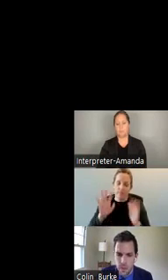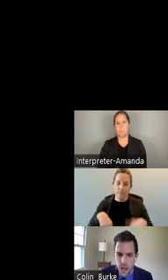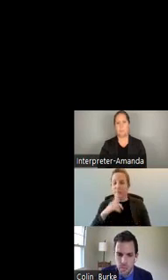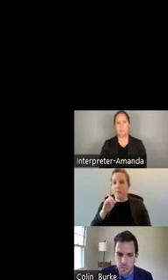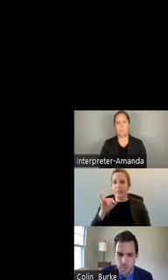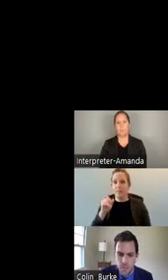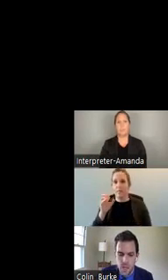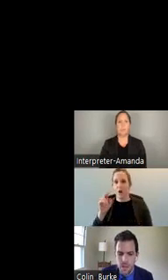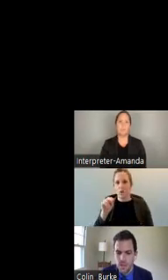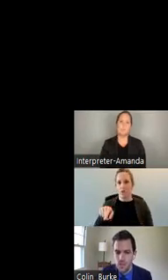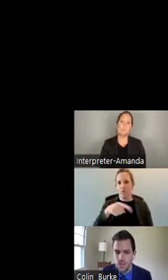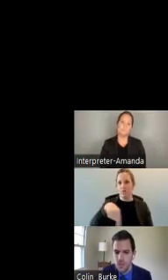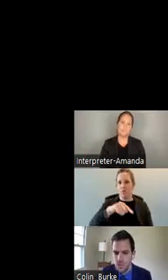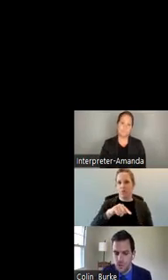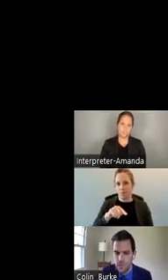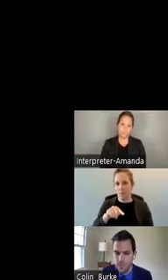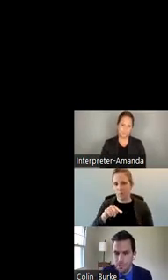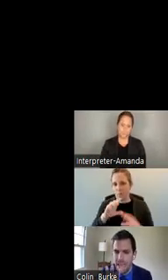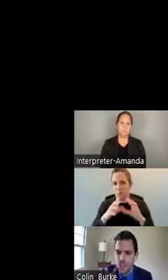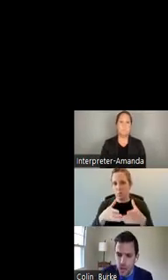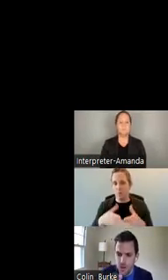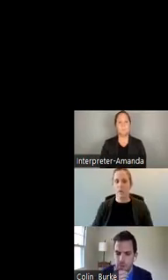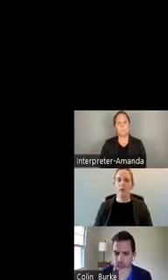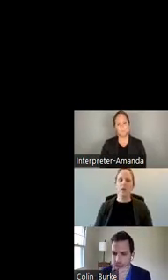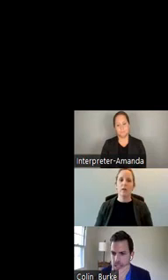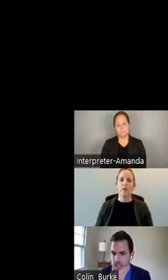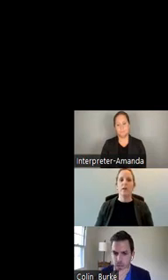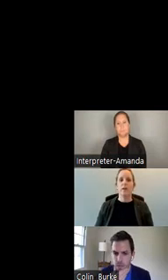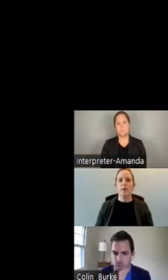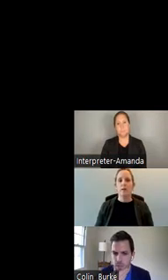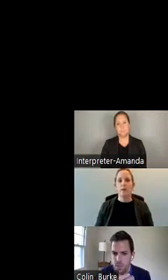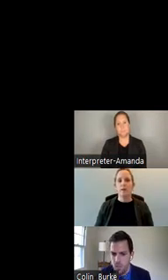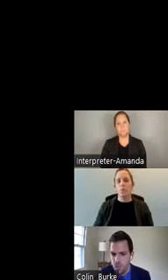um and I'll put up here these are just the sort of major outcome findings um so you'll see there's